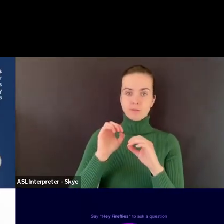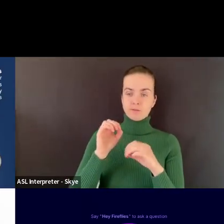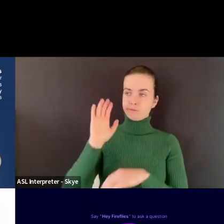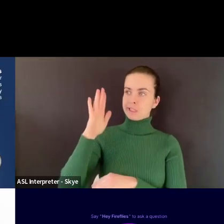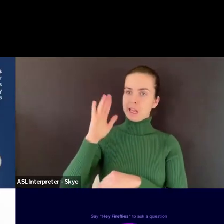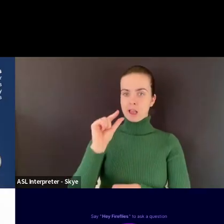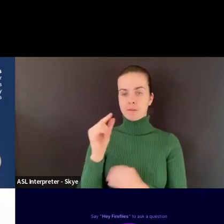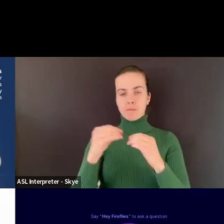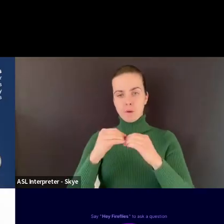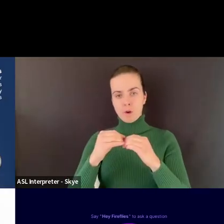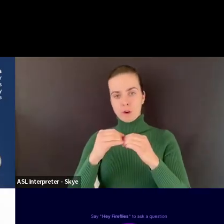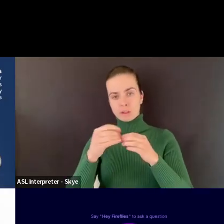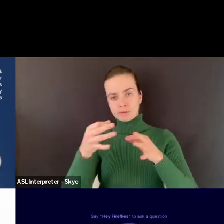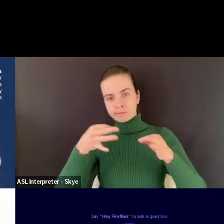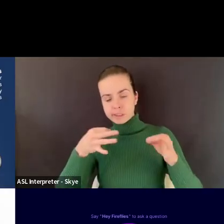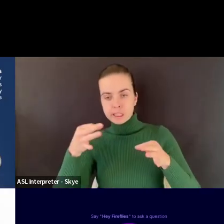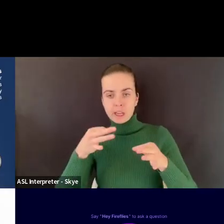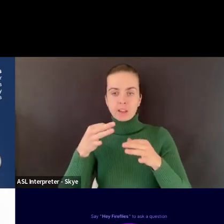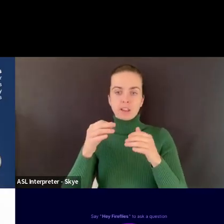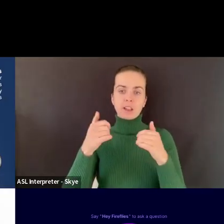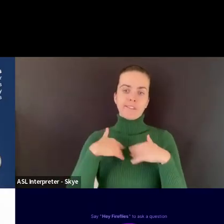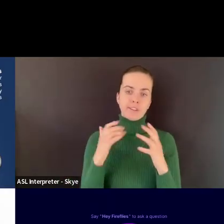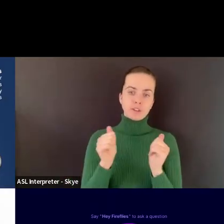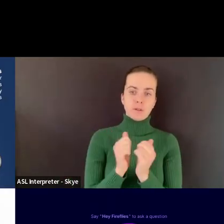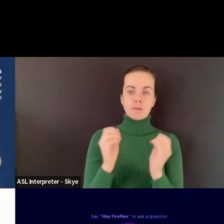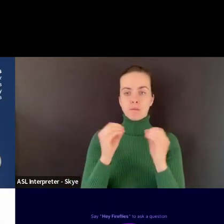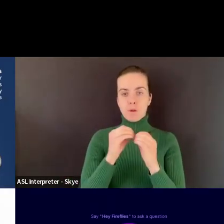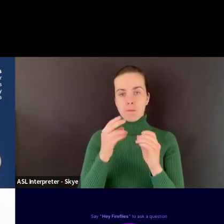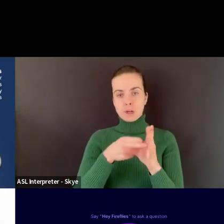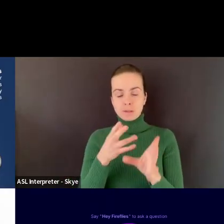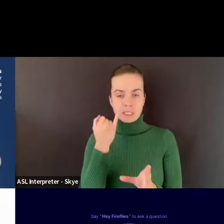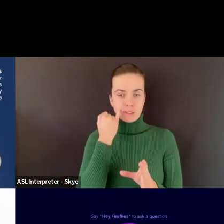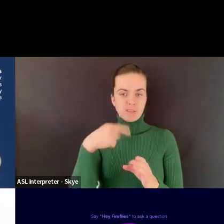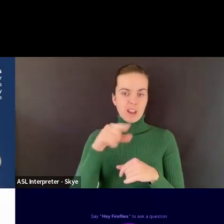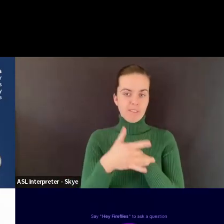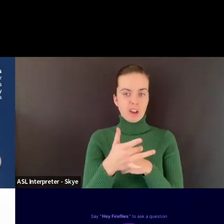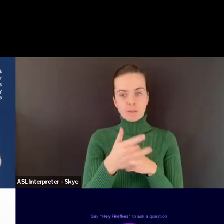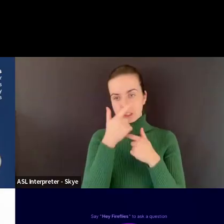and maybe have conversations with more of the participants if they are available and interested.